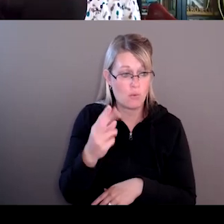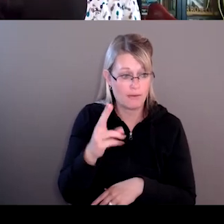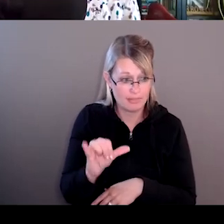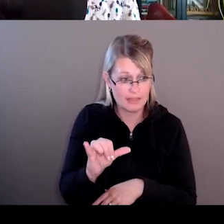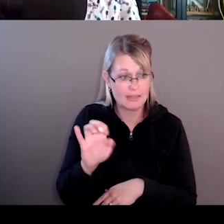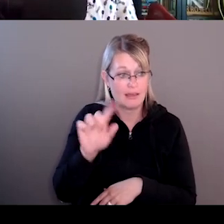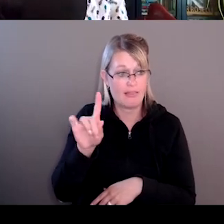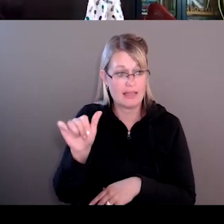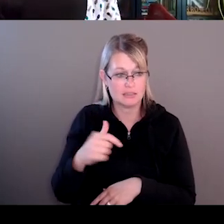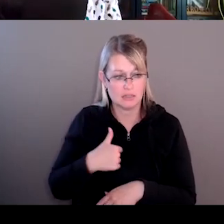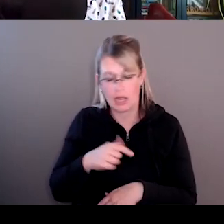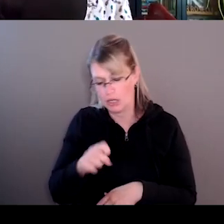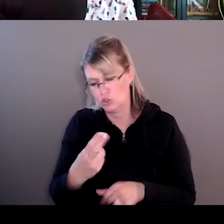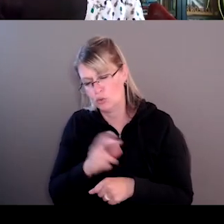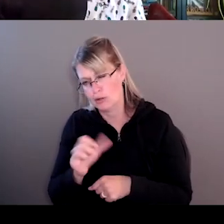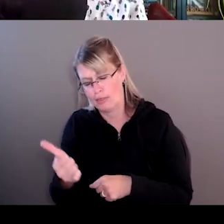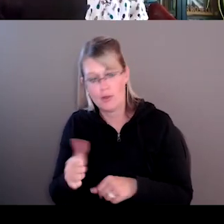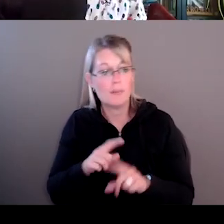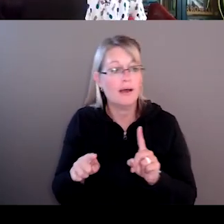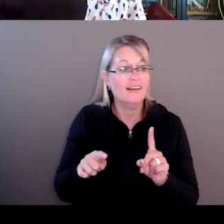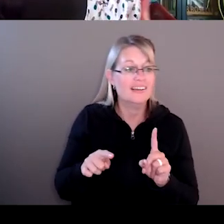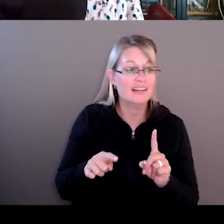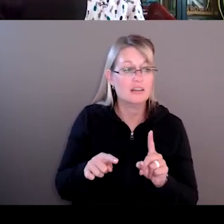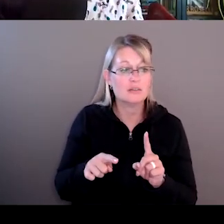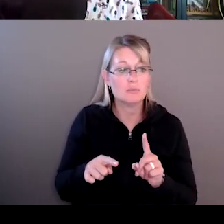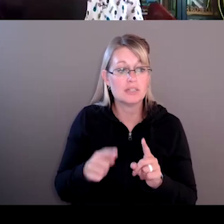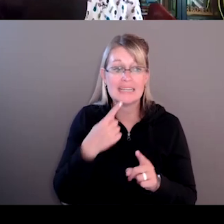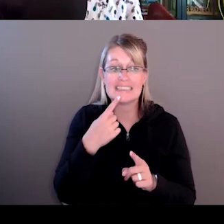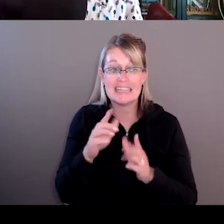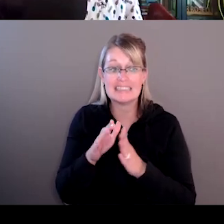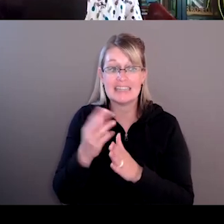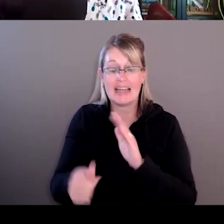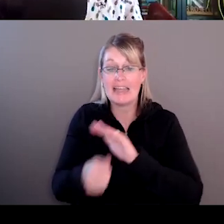different author -- in her book "the hidden hand." Their disclosure button at the start of the row